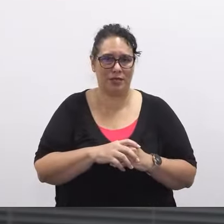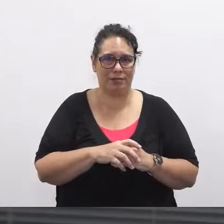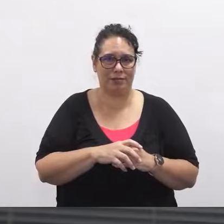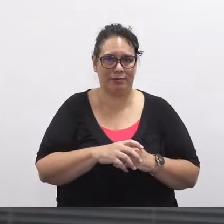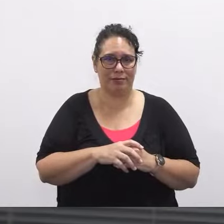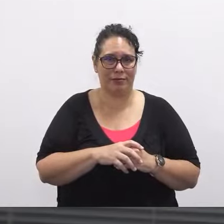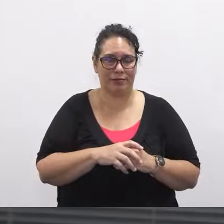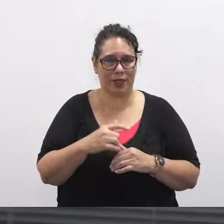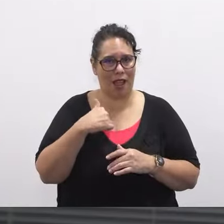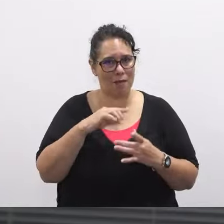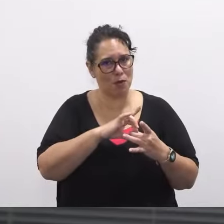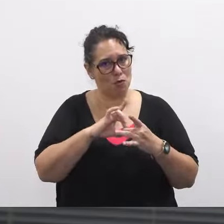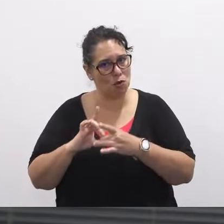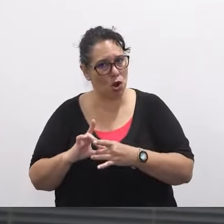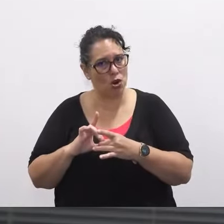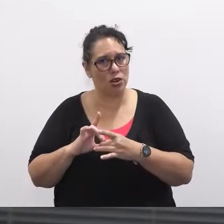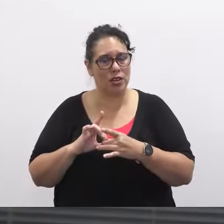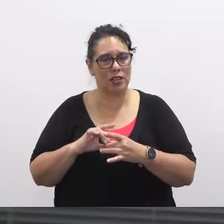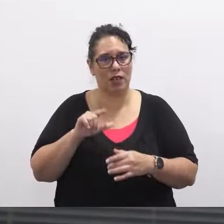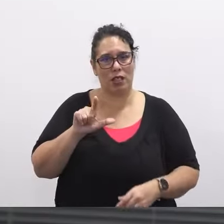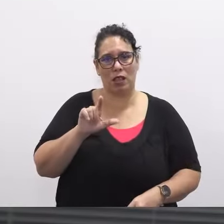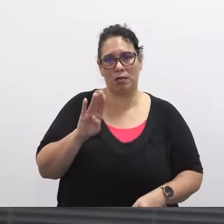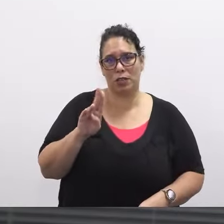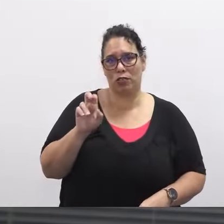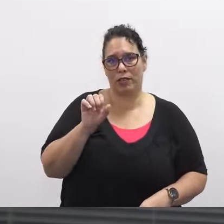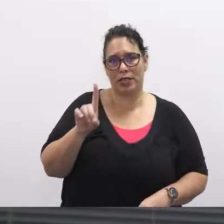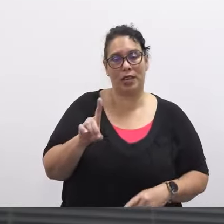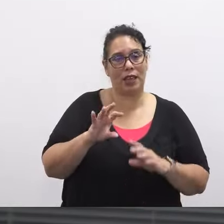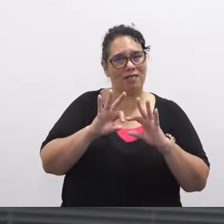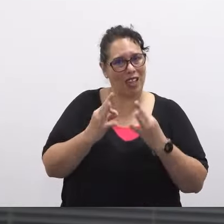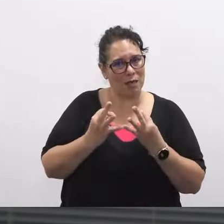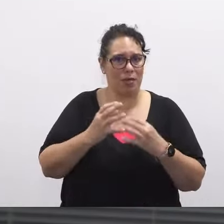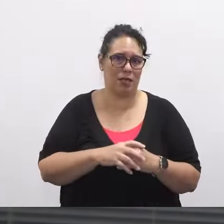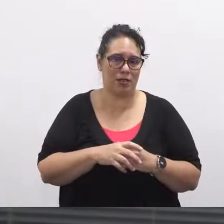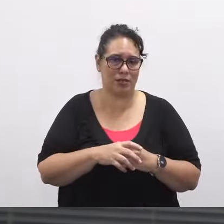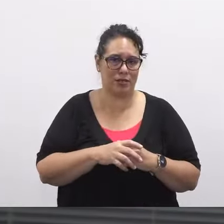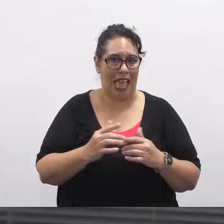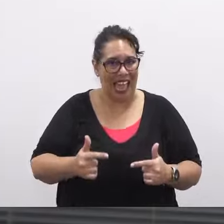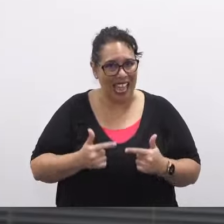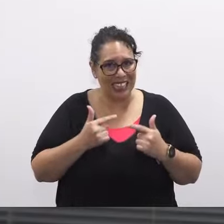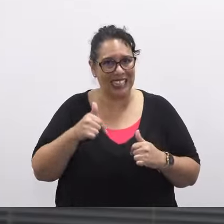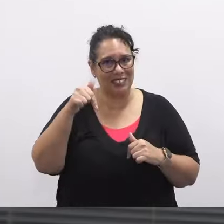I am part of this Long Beach Unified family, meaning that I live in this district.